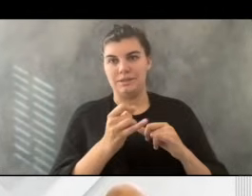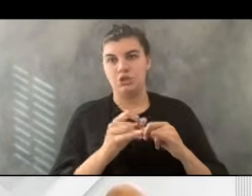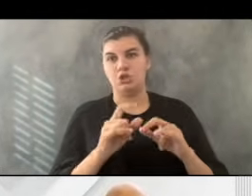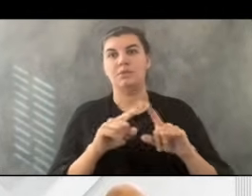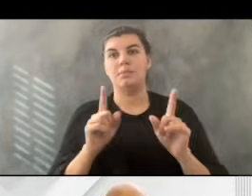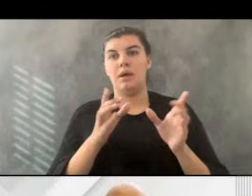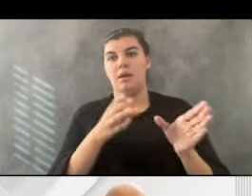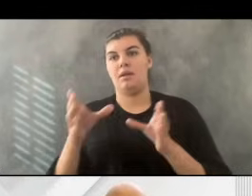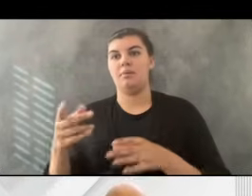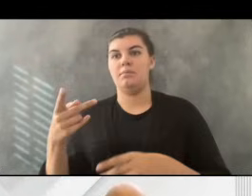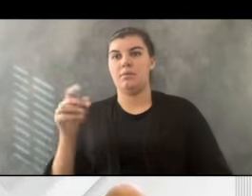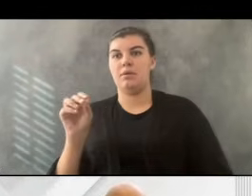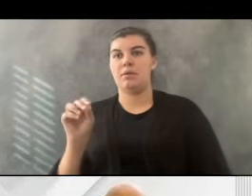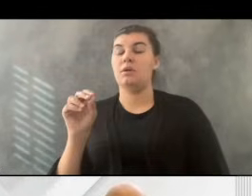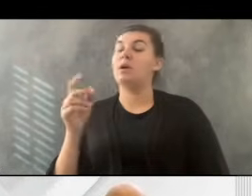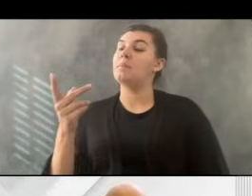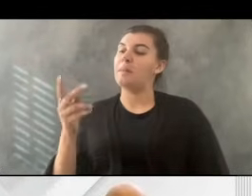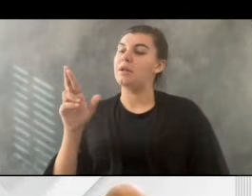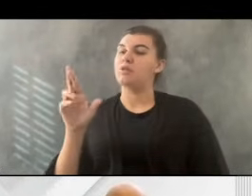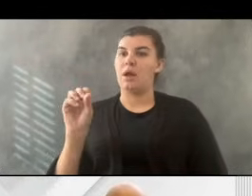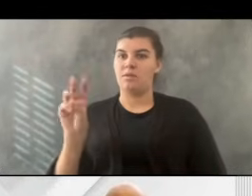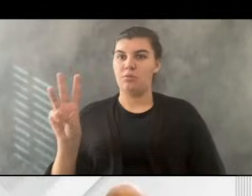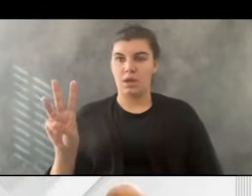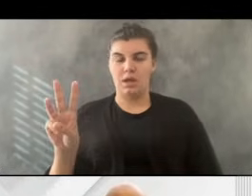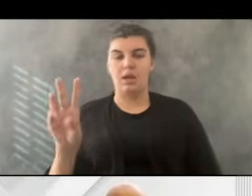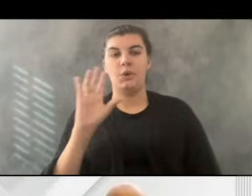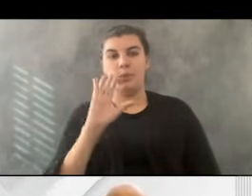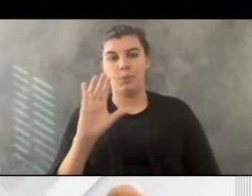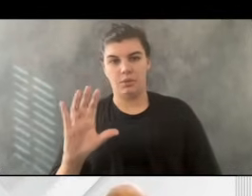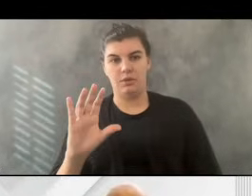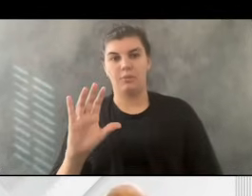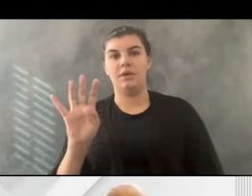right-of-way requirements, if it's in the public right-of-way, it's going to be 48 inches minimal